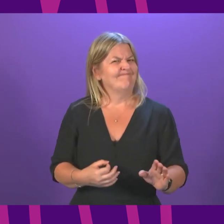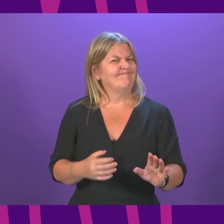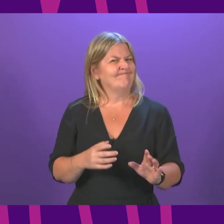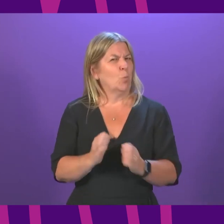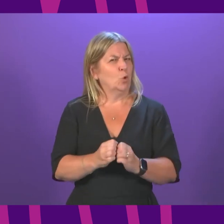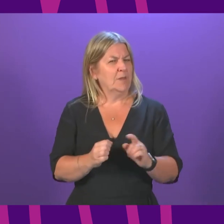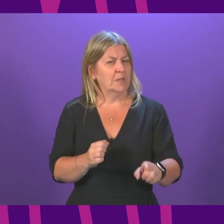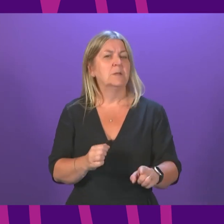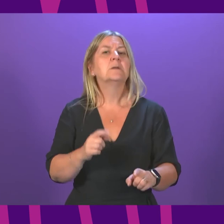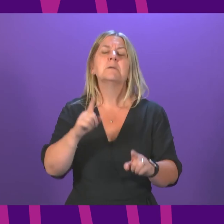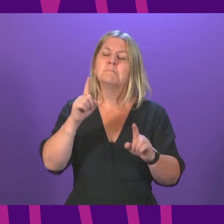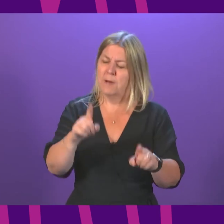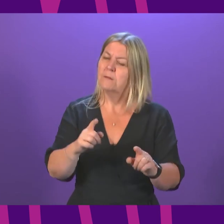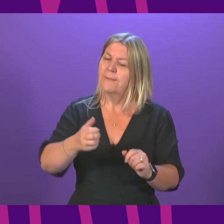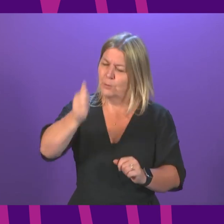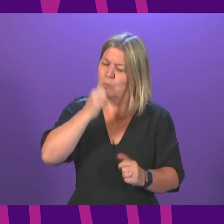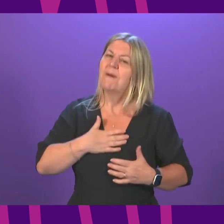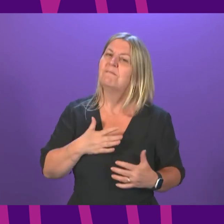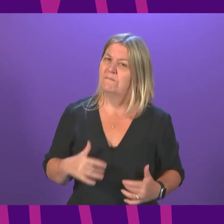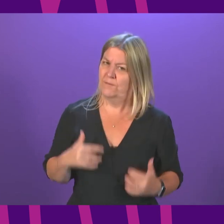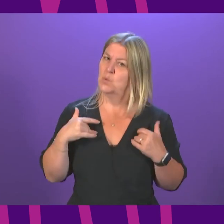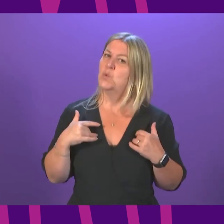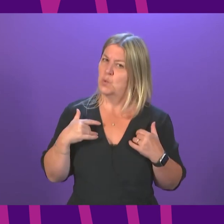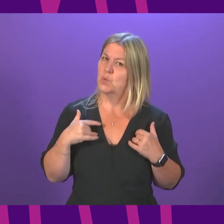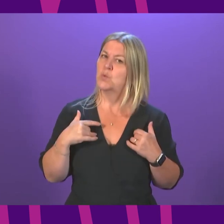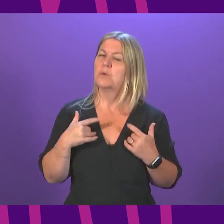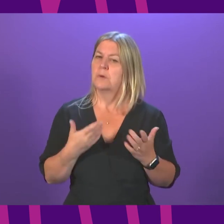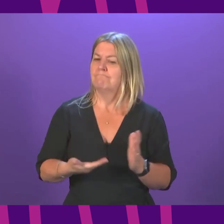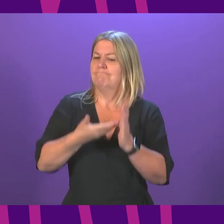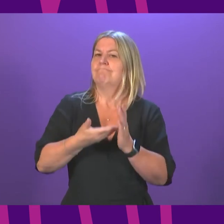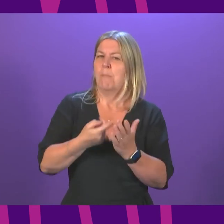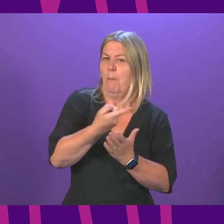that, but that that will be a long-term piece of work. Some aspects might be uncontroversial,